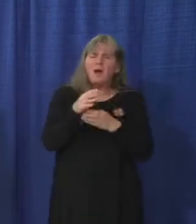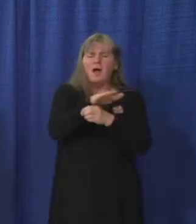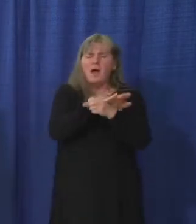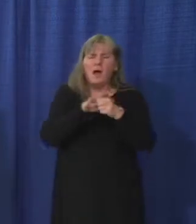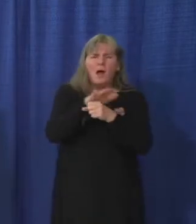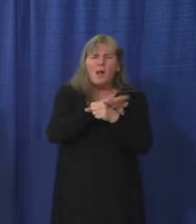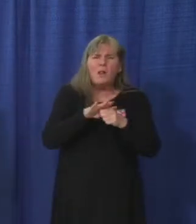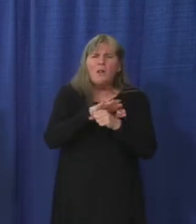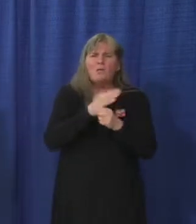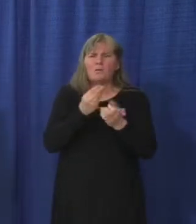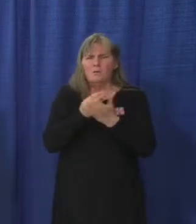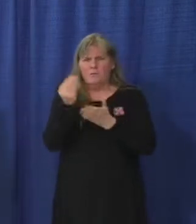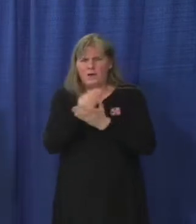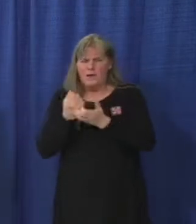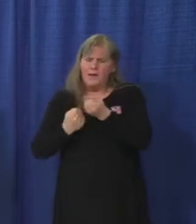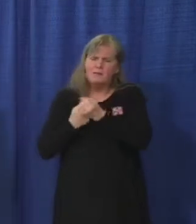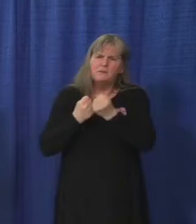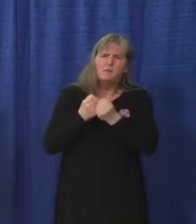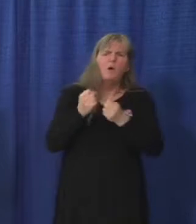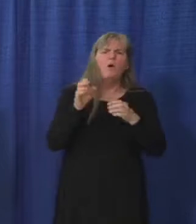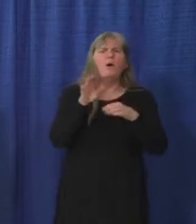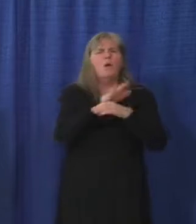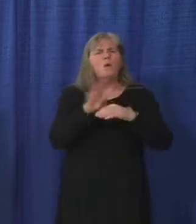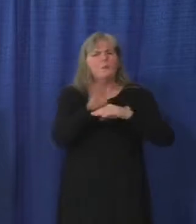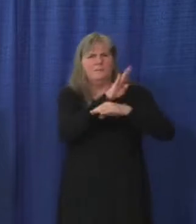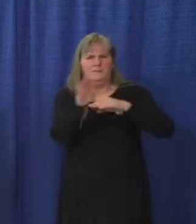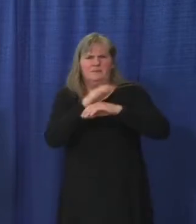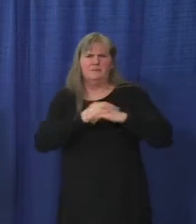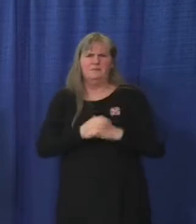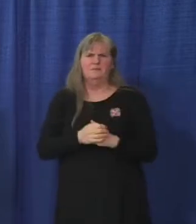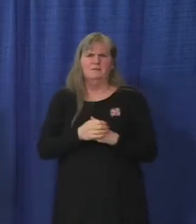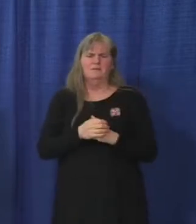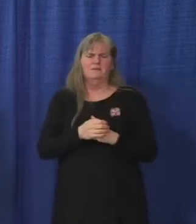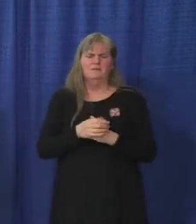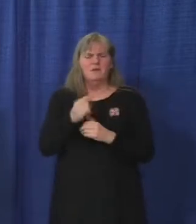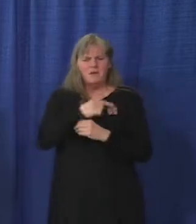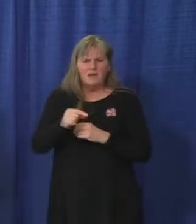Again, we will continue to listen and adjust as needed. Before I turn over to my